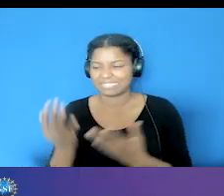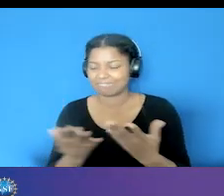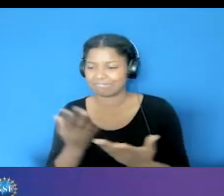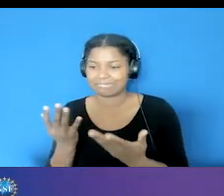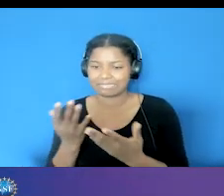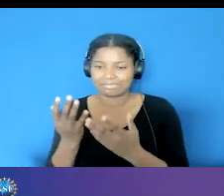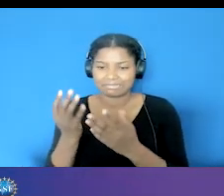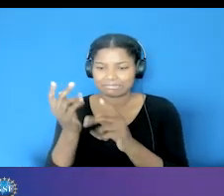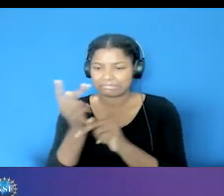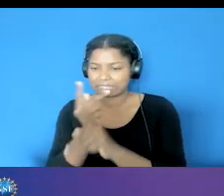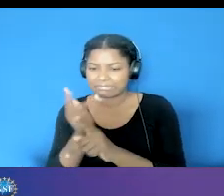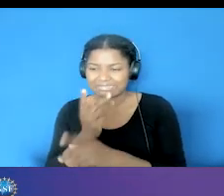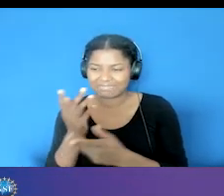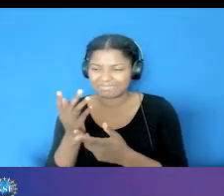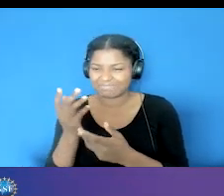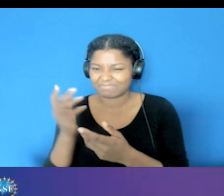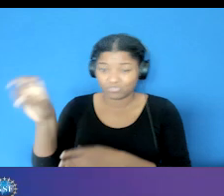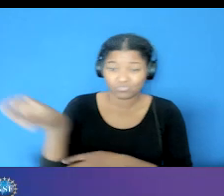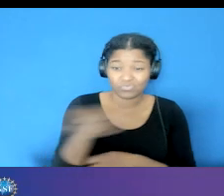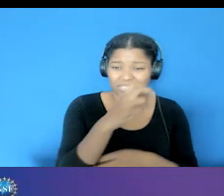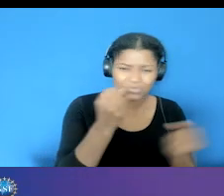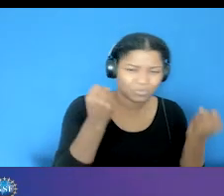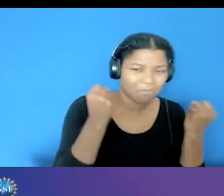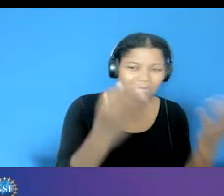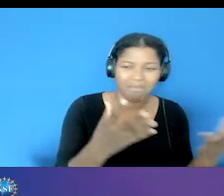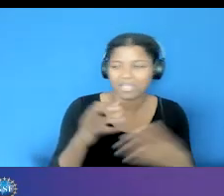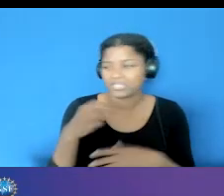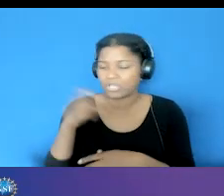of you transferred too much, you transferred too little.